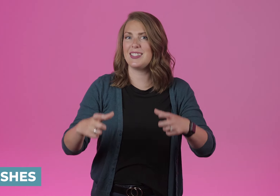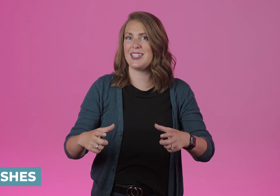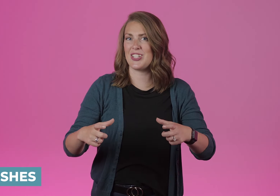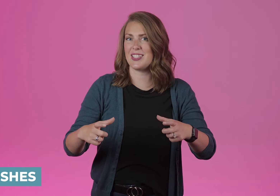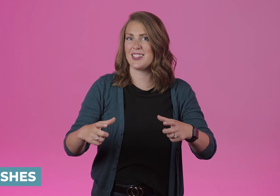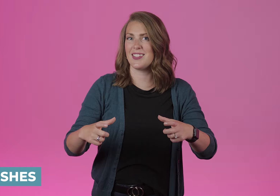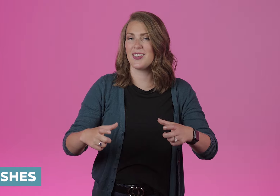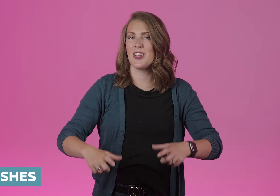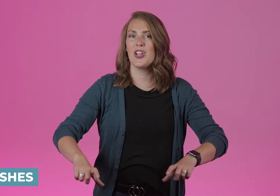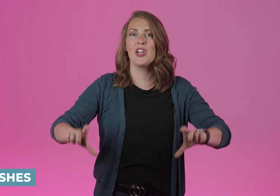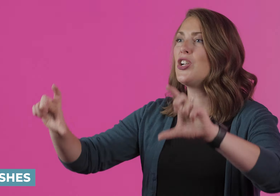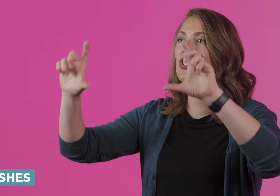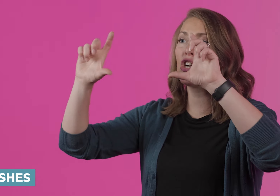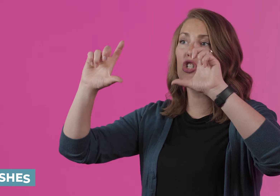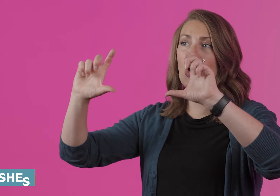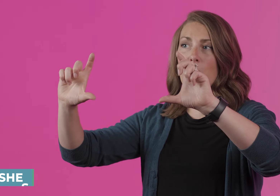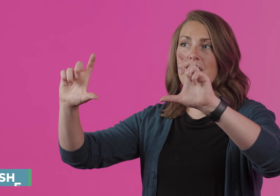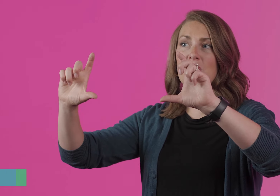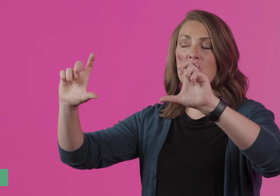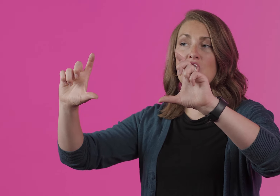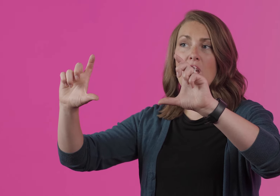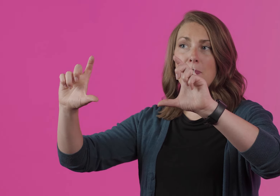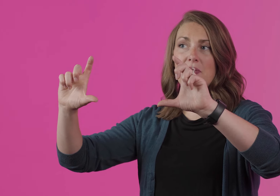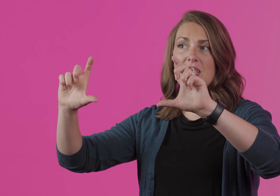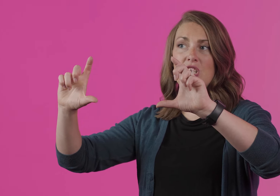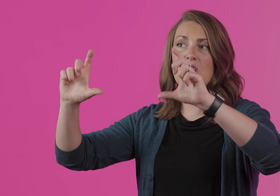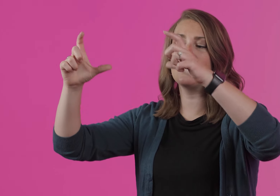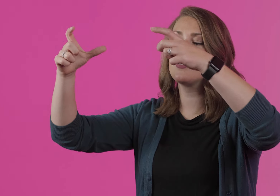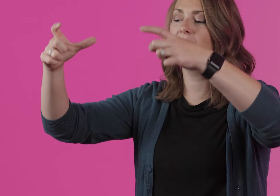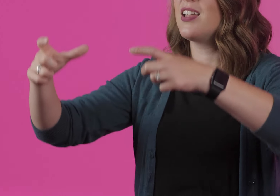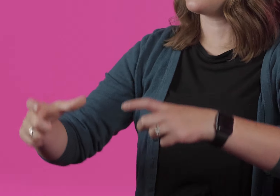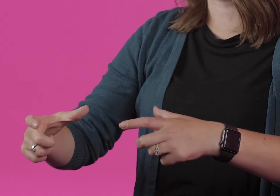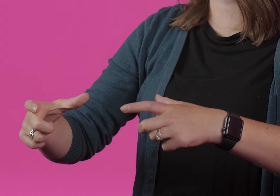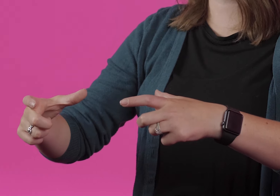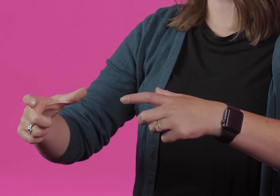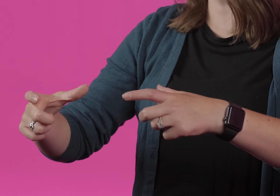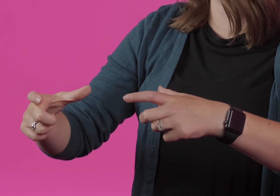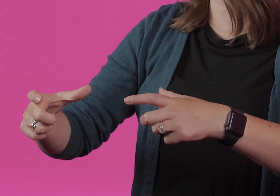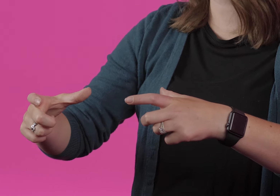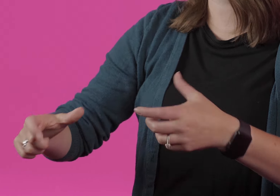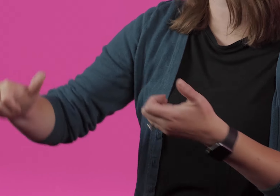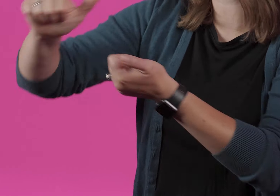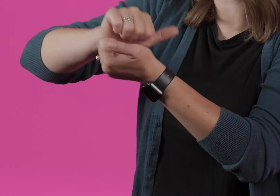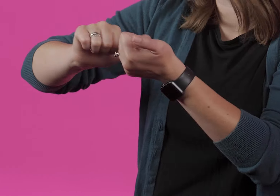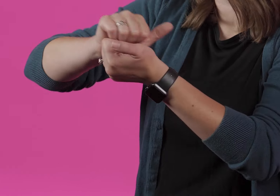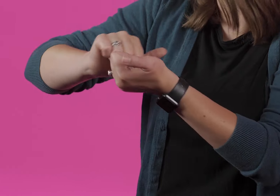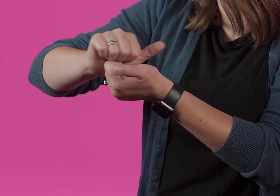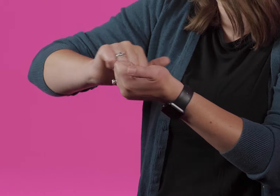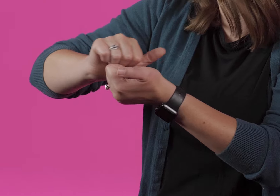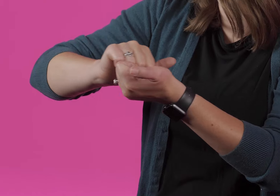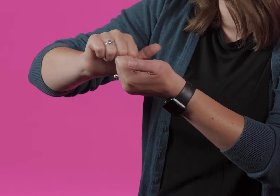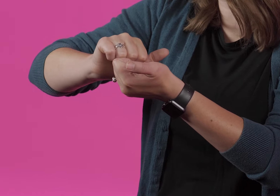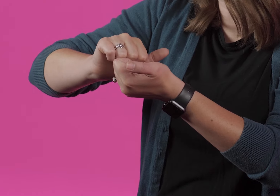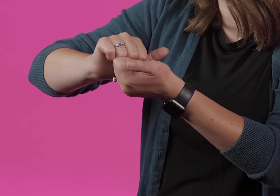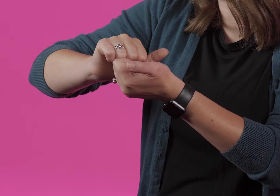Dishes. You're just showing the shape of the dishes. And in the context of maybe cleaning them or something.